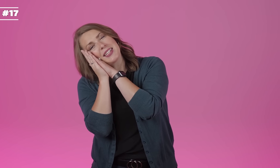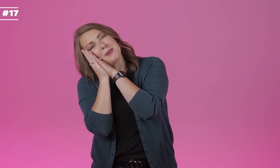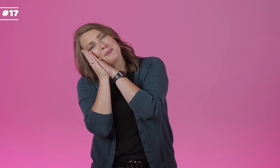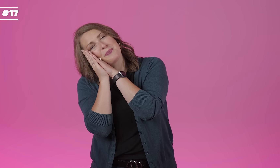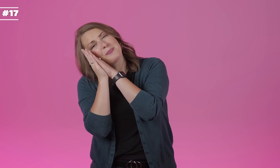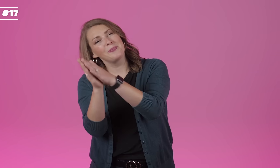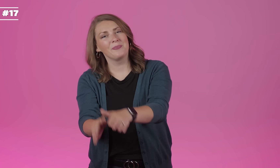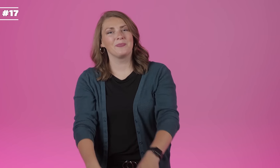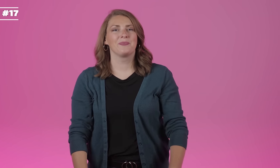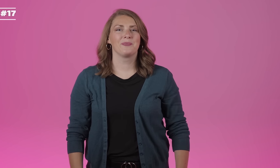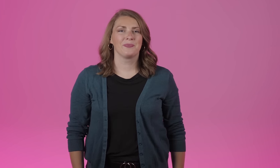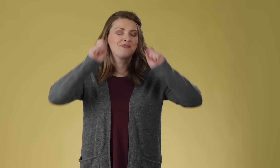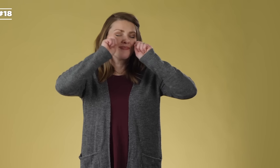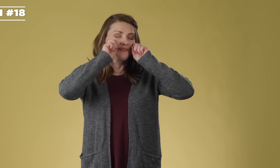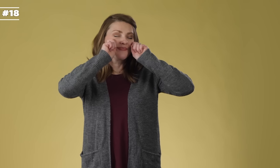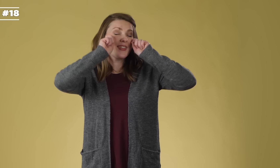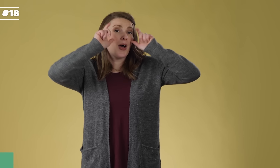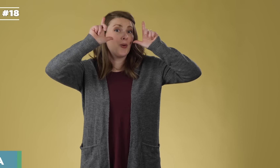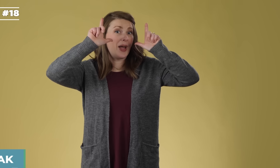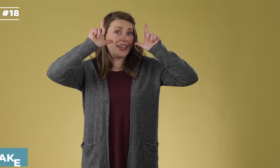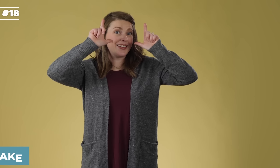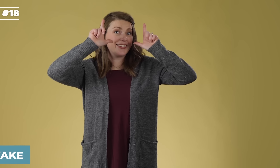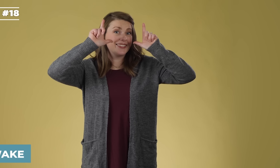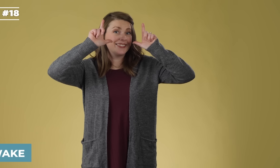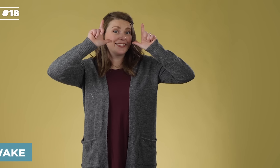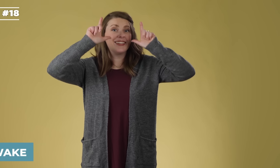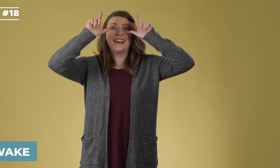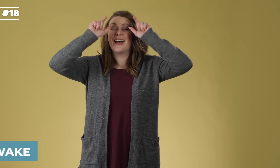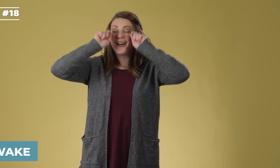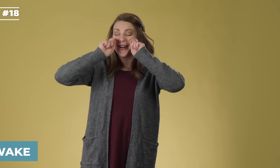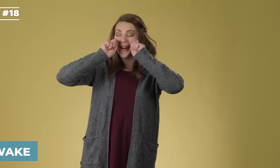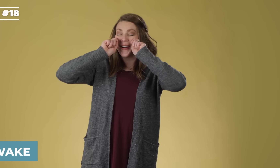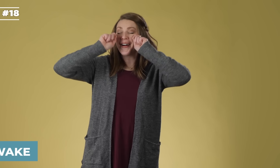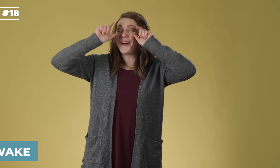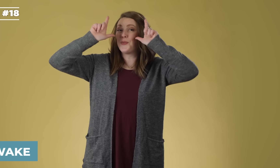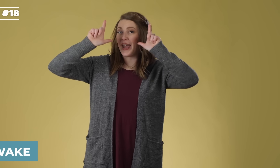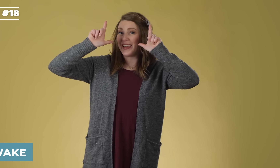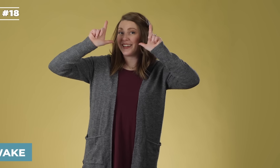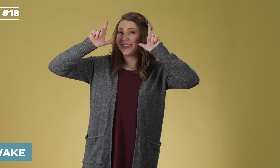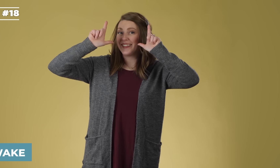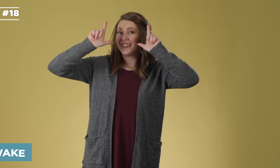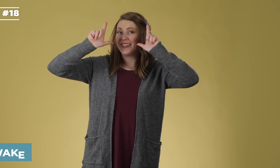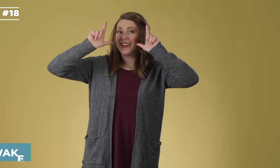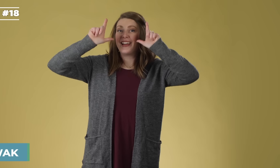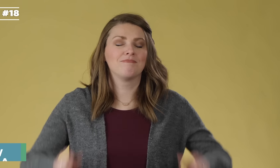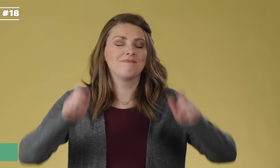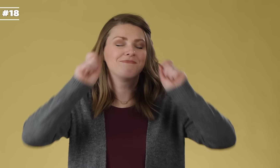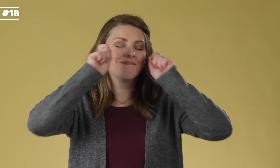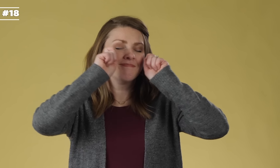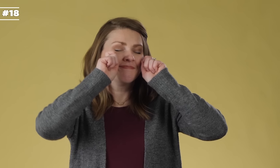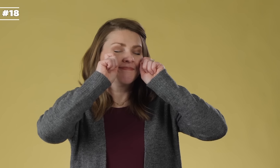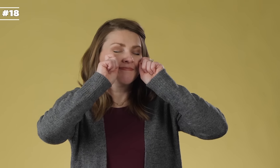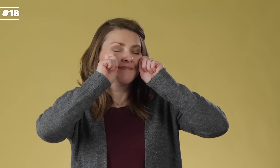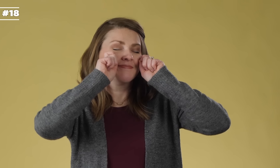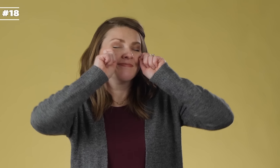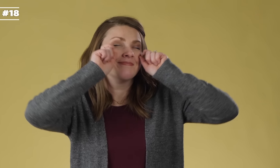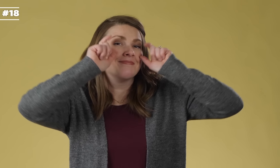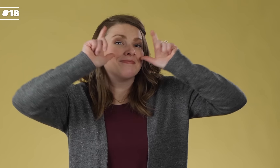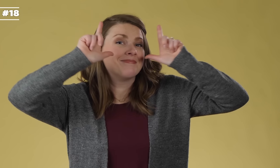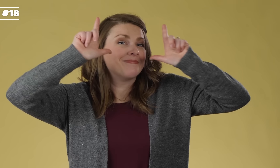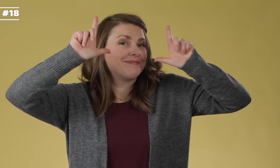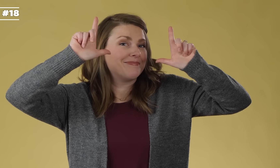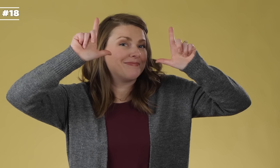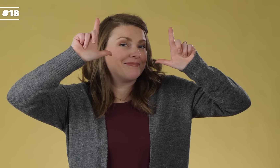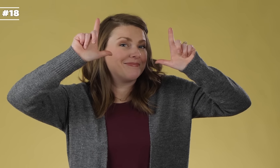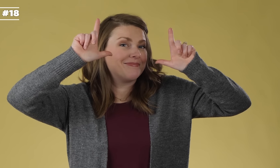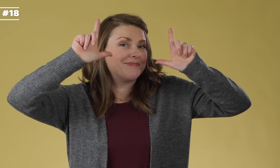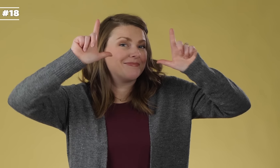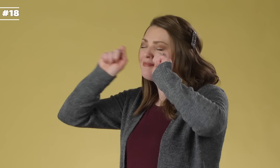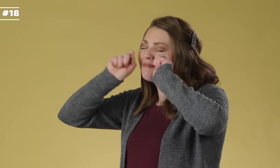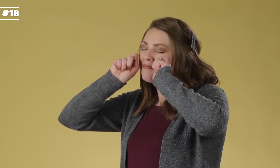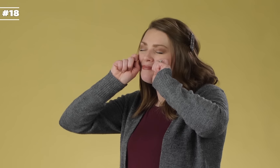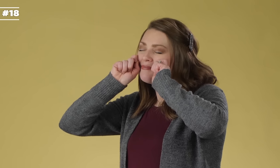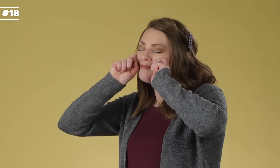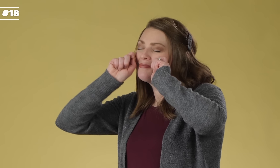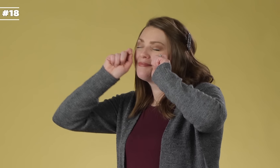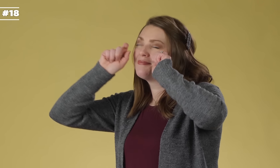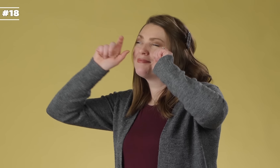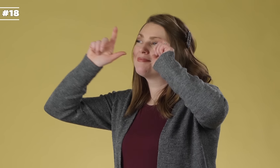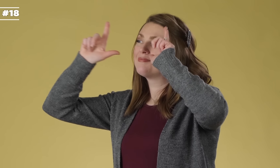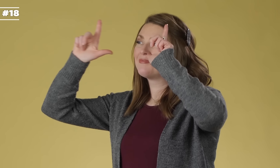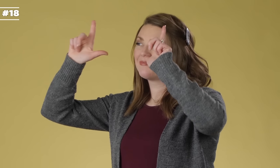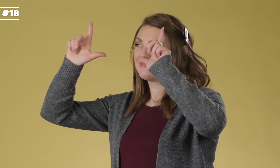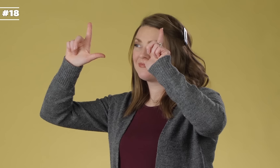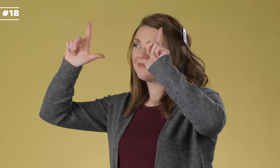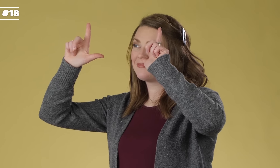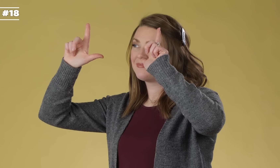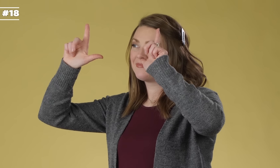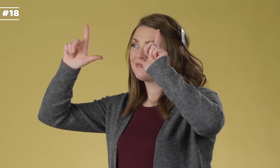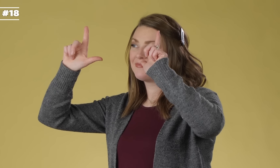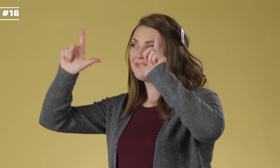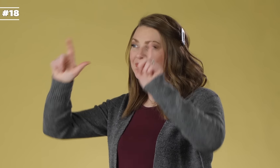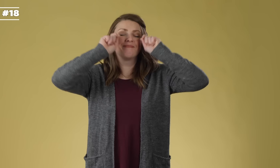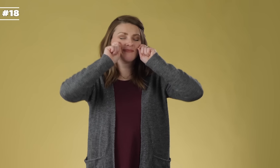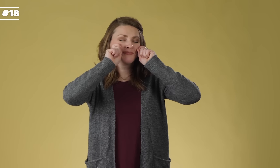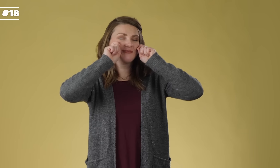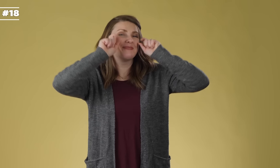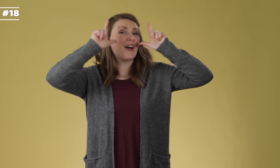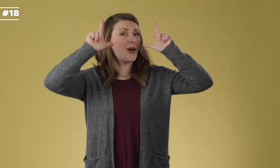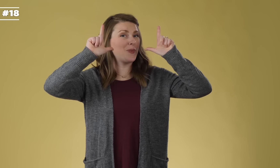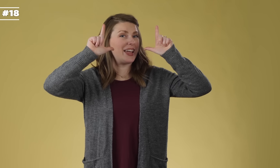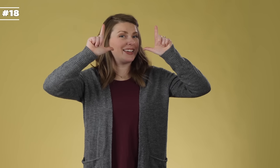sleep.' 'Awake, awake,' these are your eyelids shut and then they open up because you're awake 'awake.'